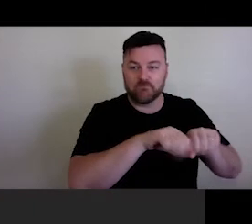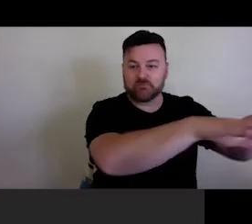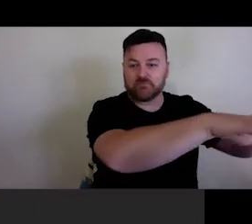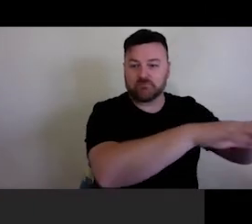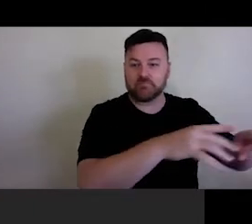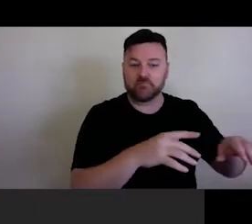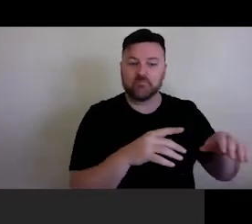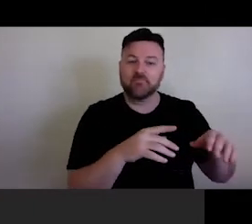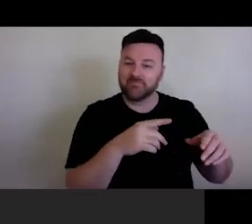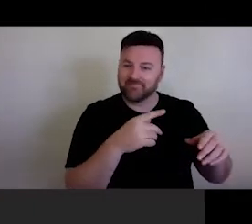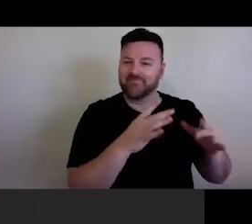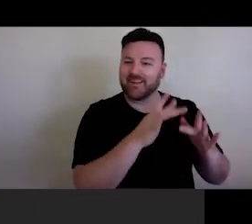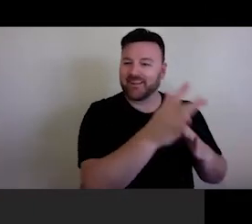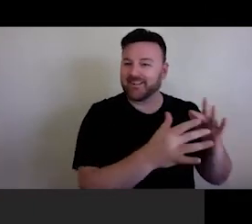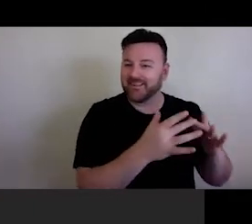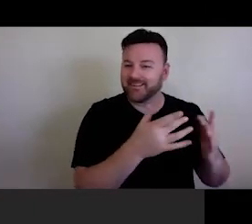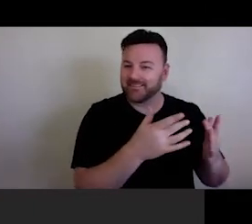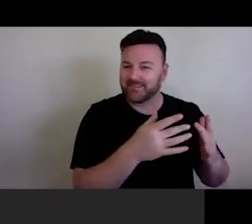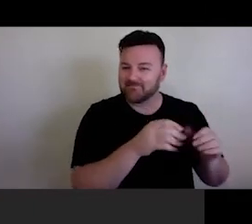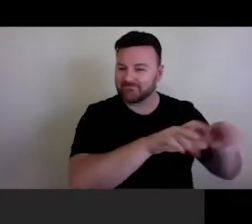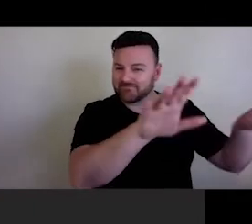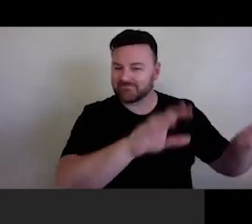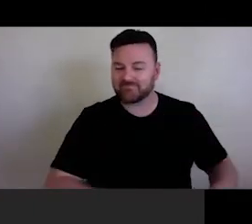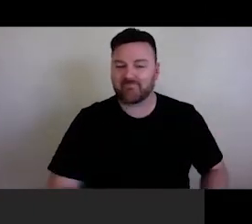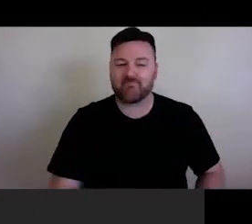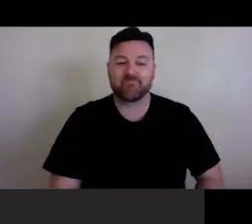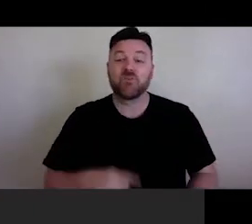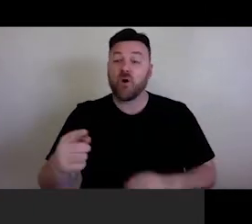switcher, becomes your video mixer basically, video switcher, and your